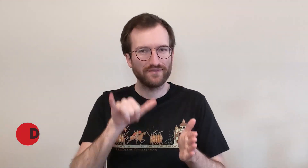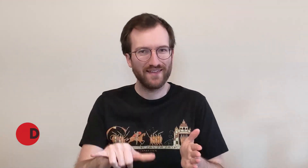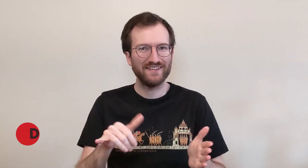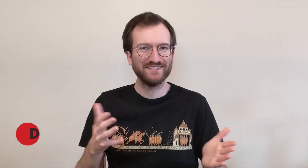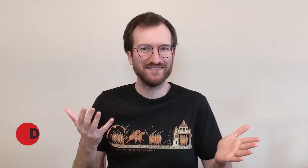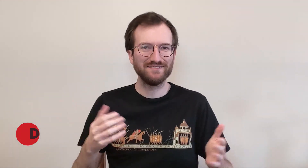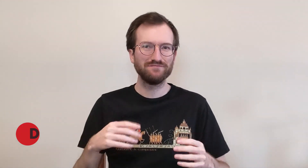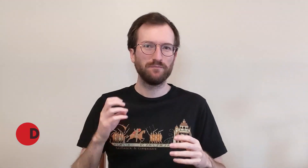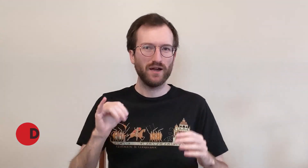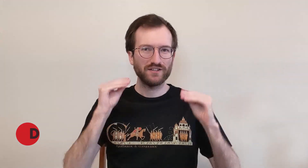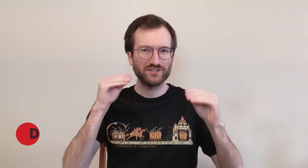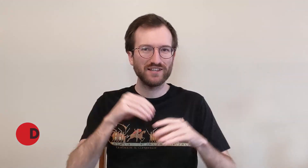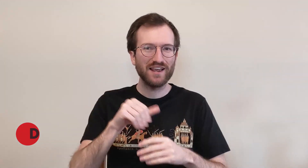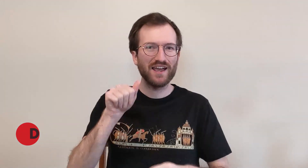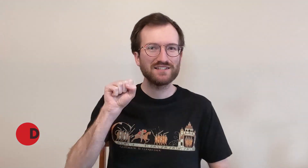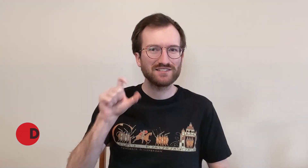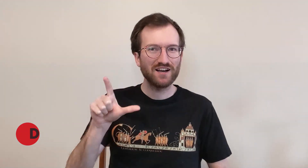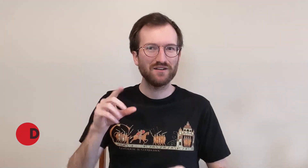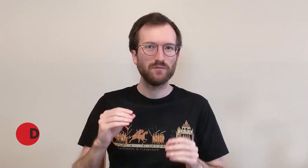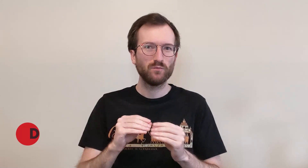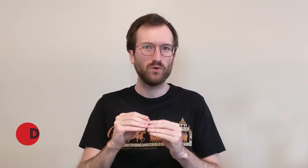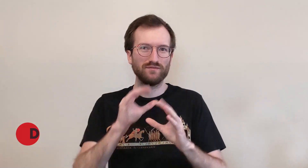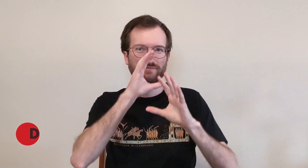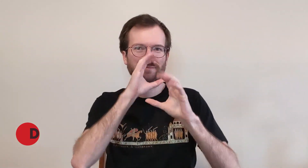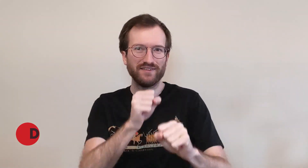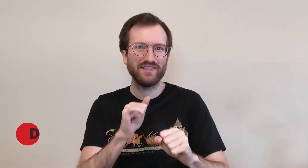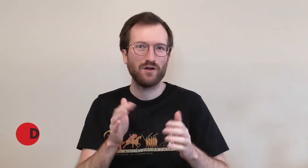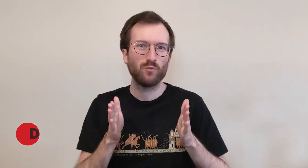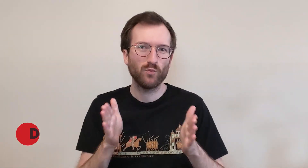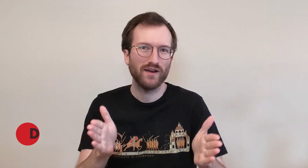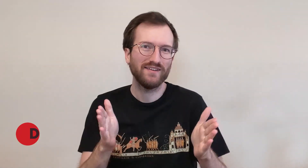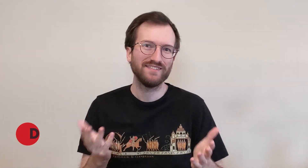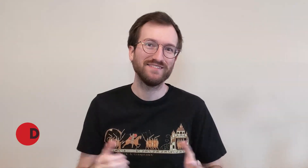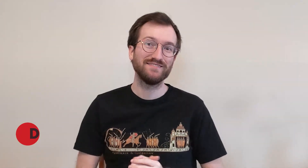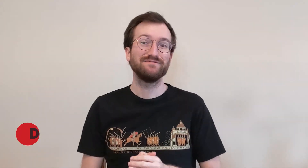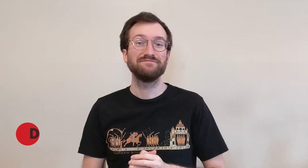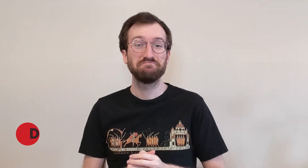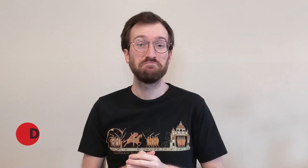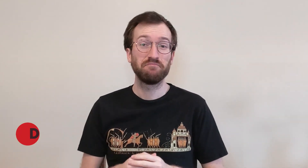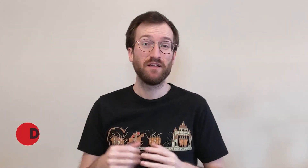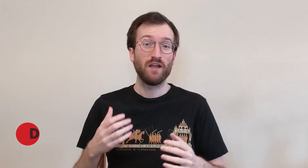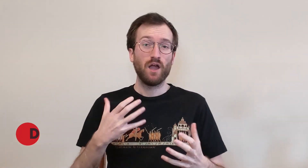people that. Teaching it in ASL makes history more fascinating.